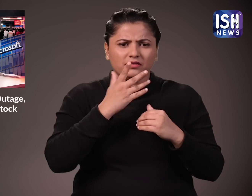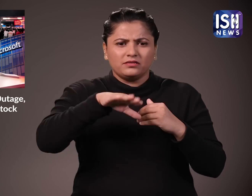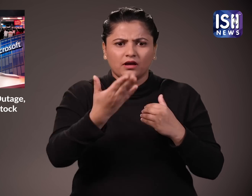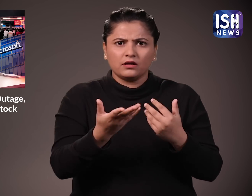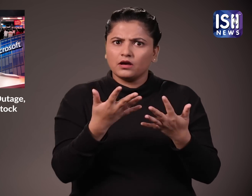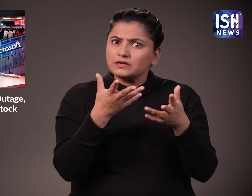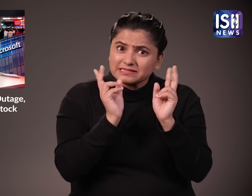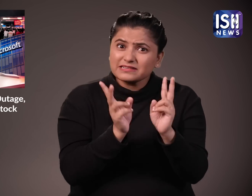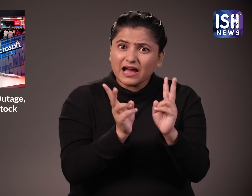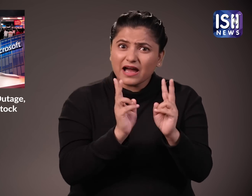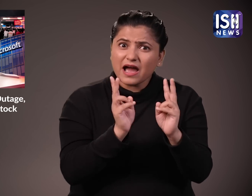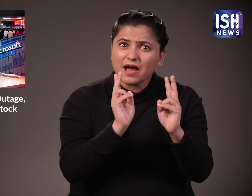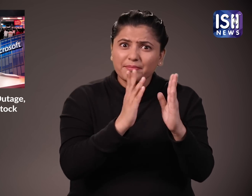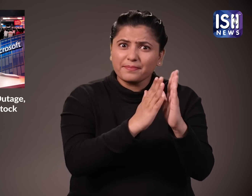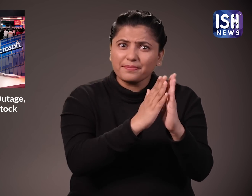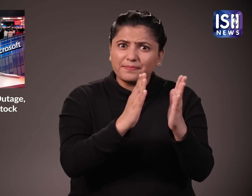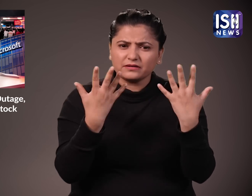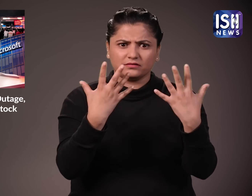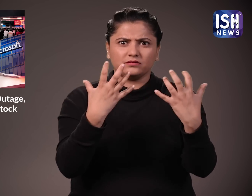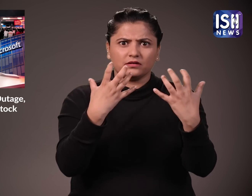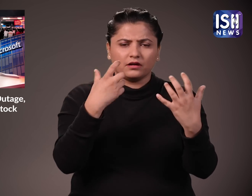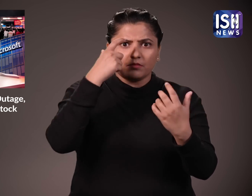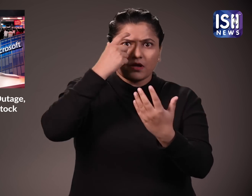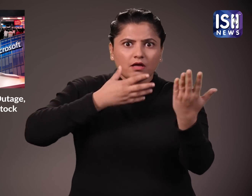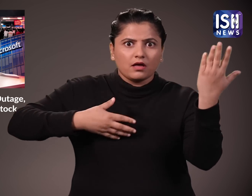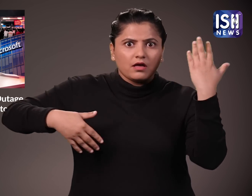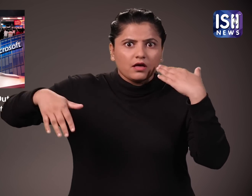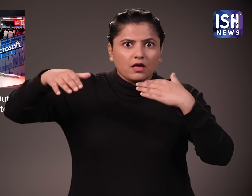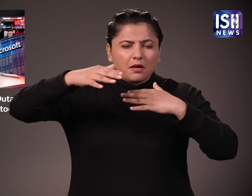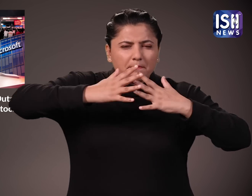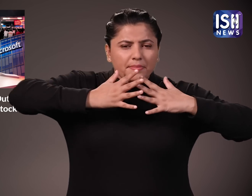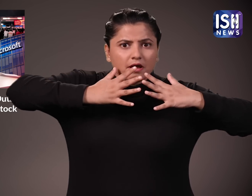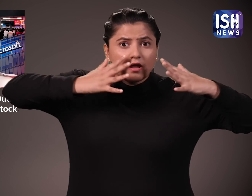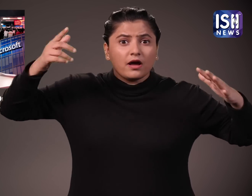However, the computers did not restart and the screen remained the same. It was a huge issue.